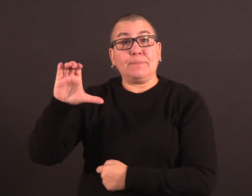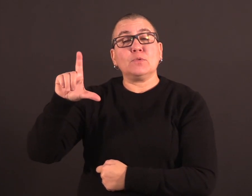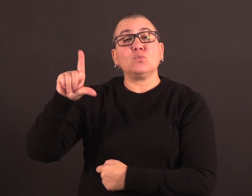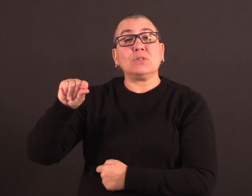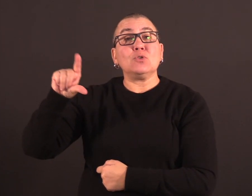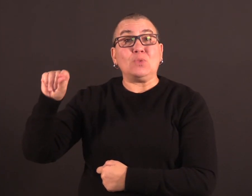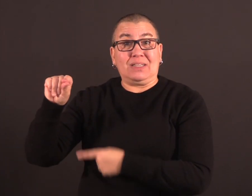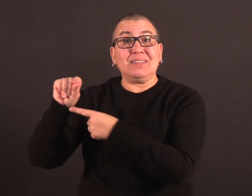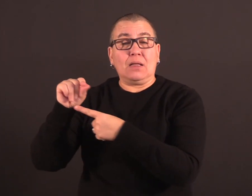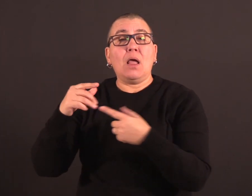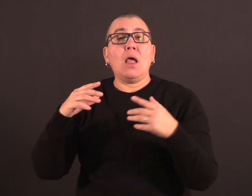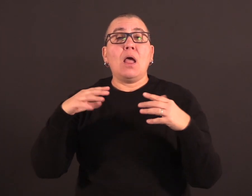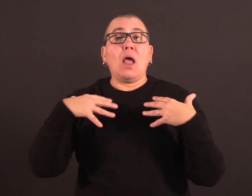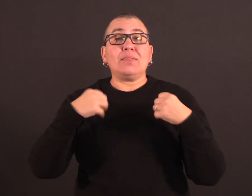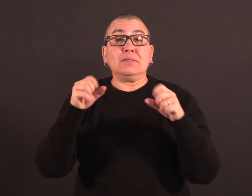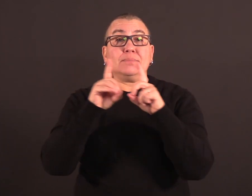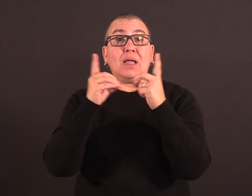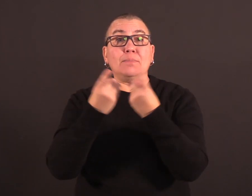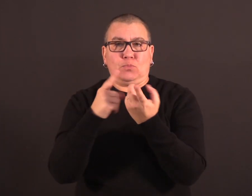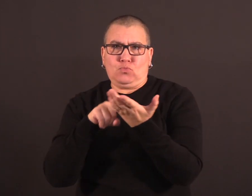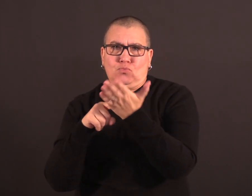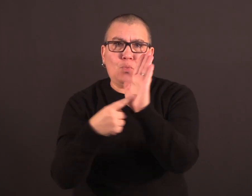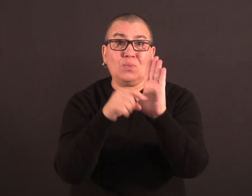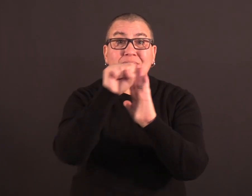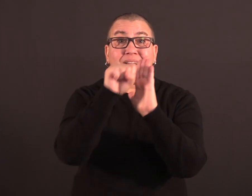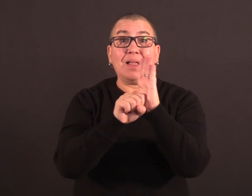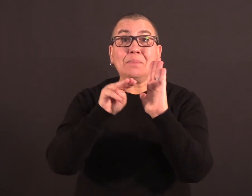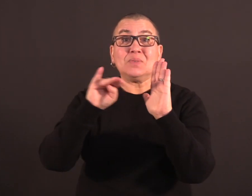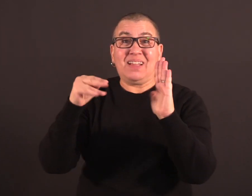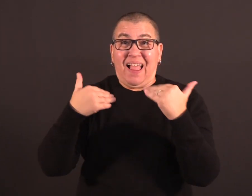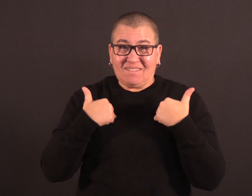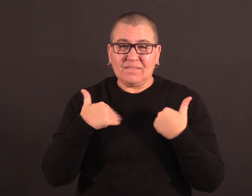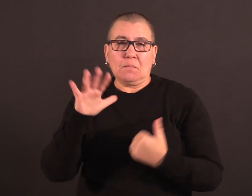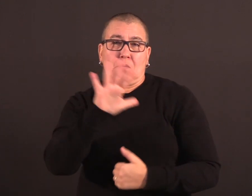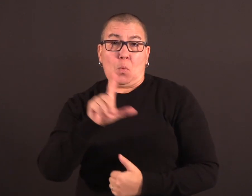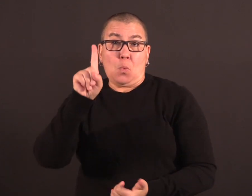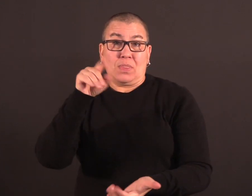The state lost nearly 1,000 hospital beds since December 2020 according to